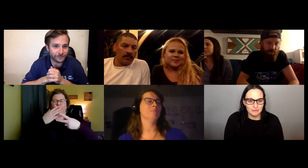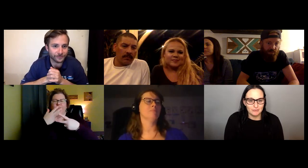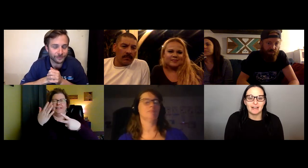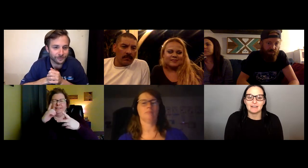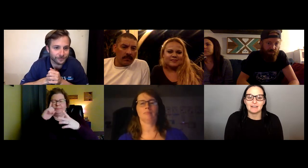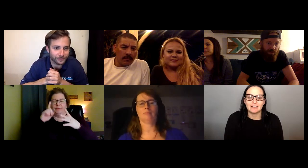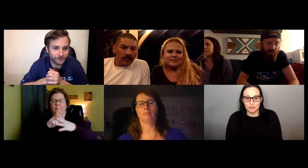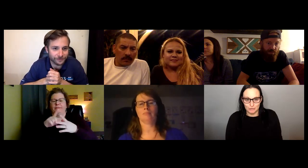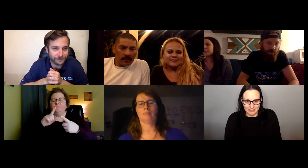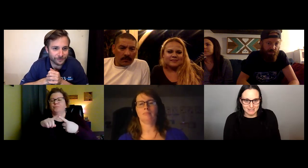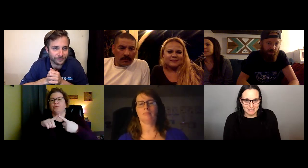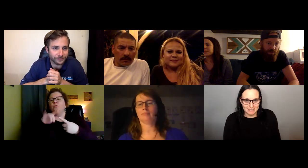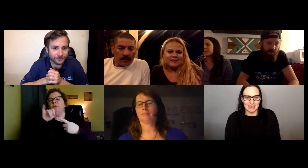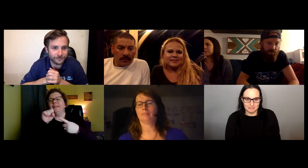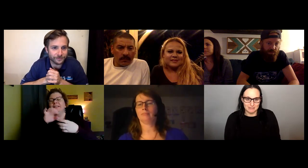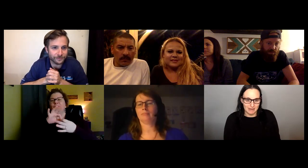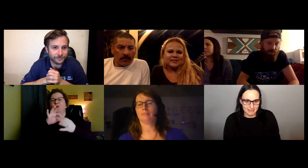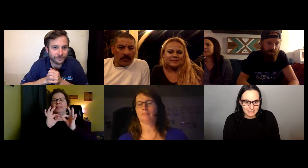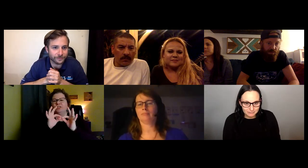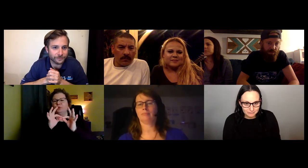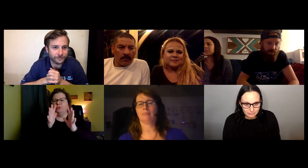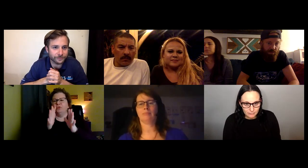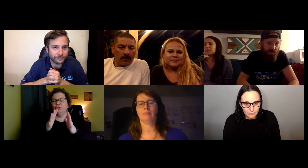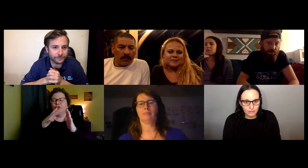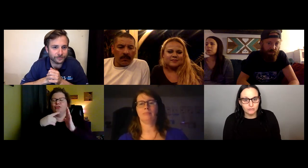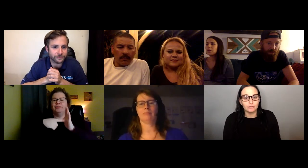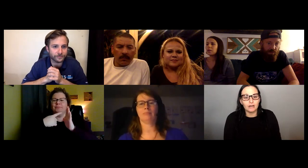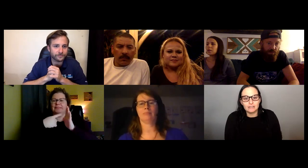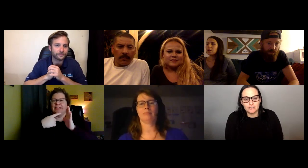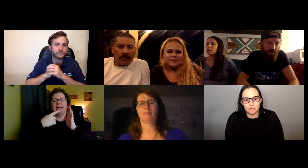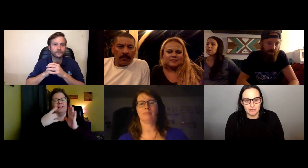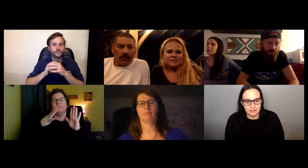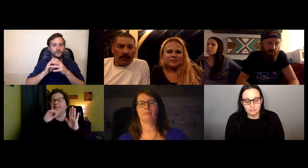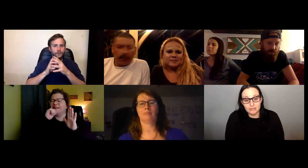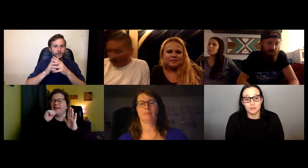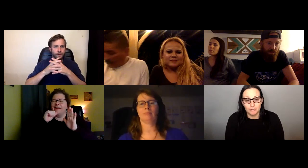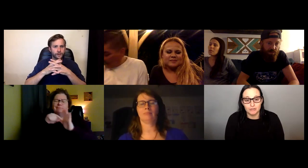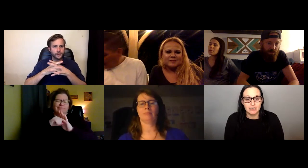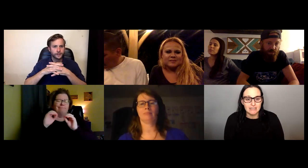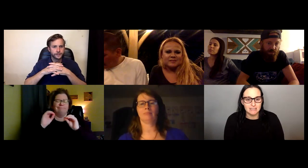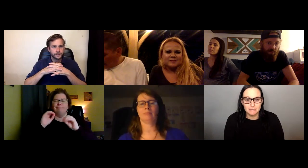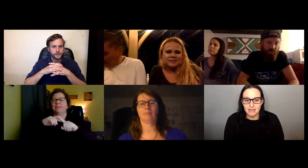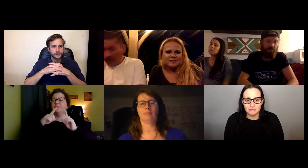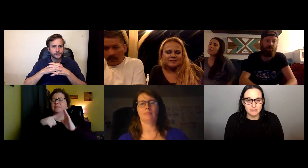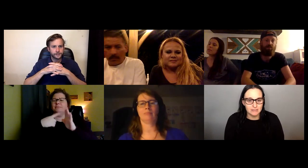well i have two things that came to mind regarding interpreting interpreters